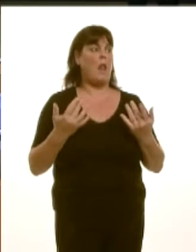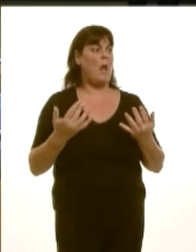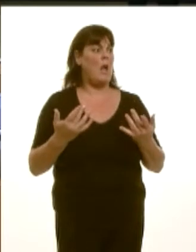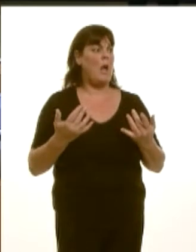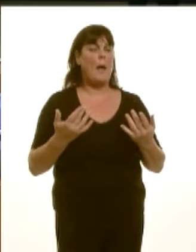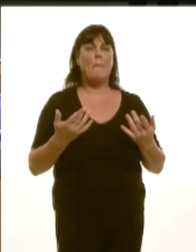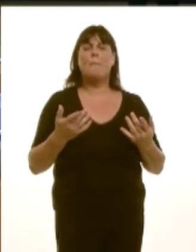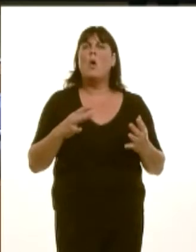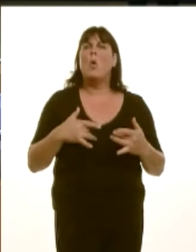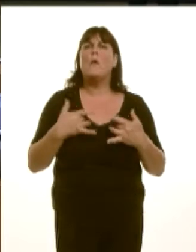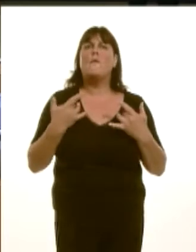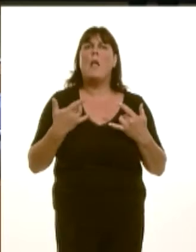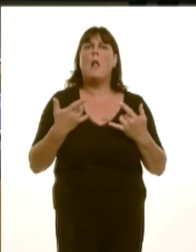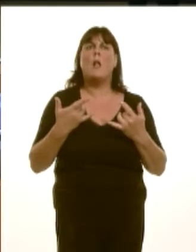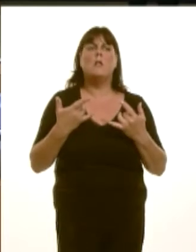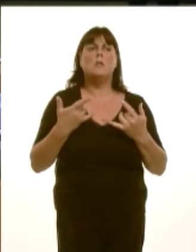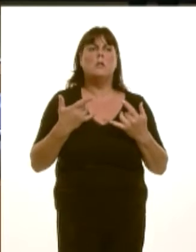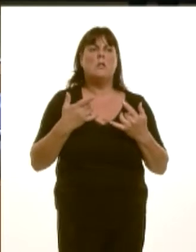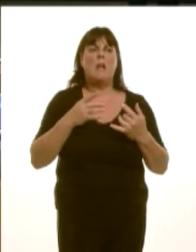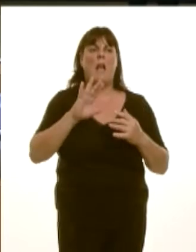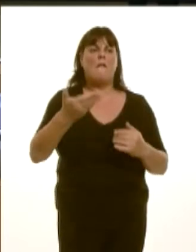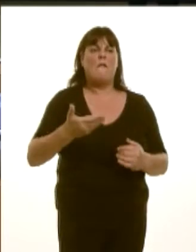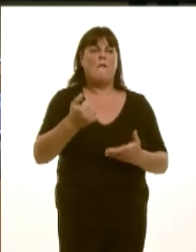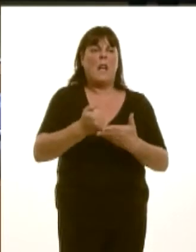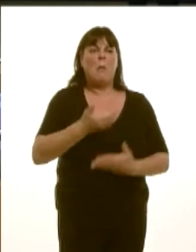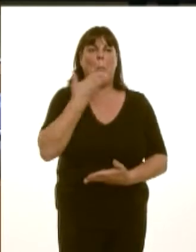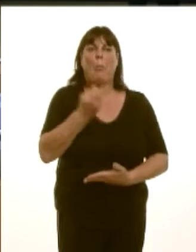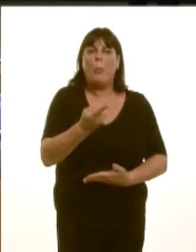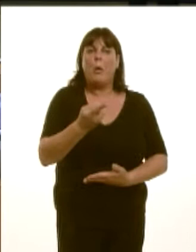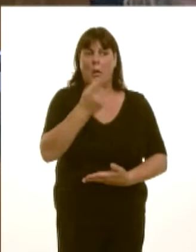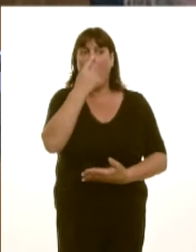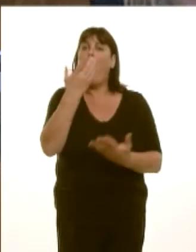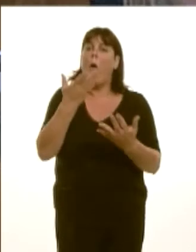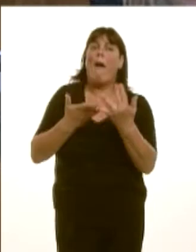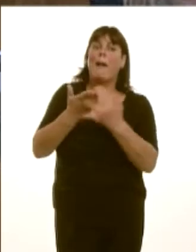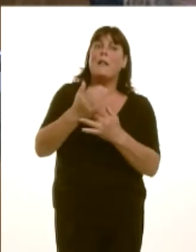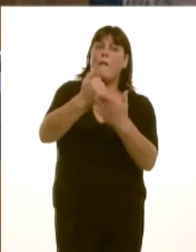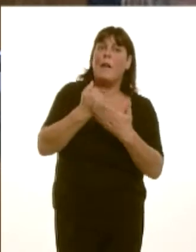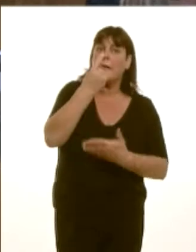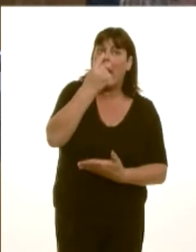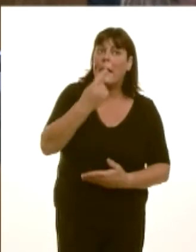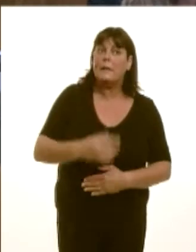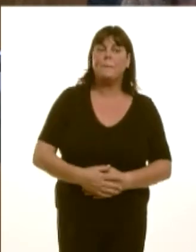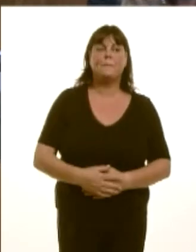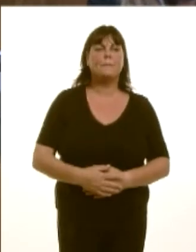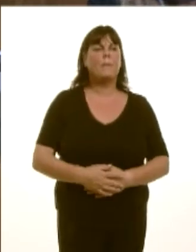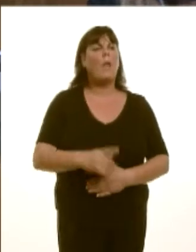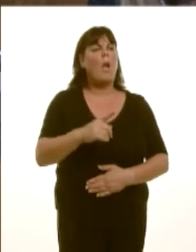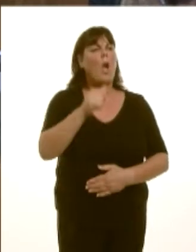some advice to mitigate the loss of those services? Carwyn Jones: I understand that Denbighshire has taken the decision to cut funding to its